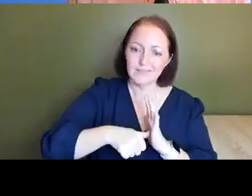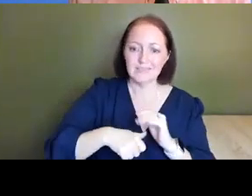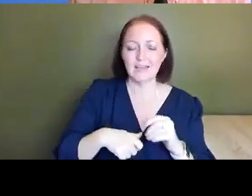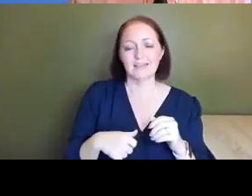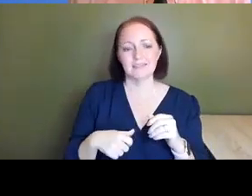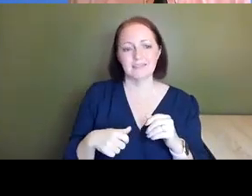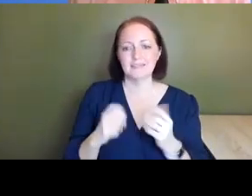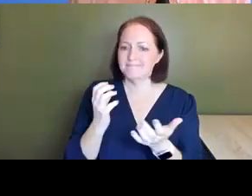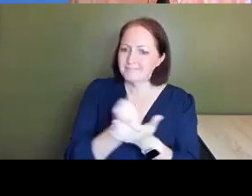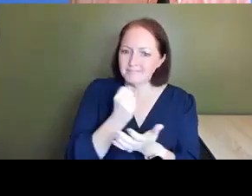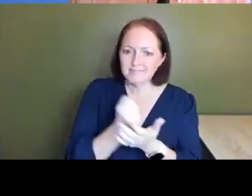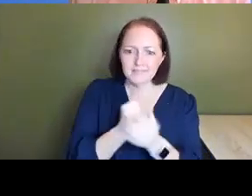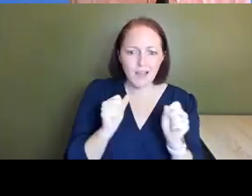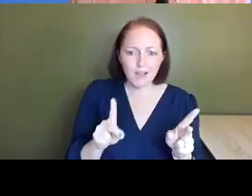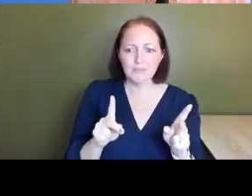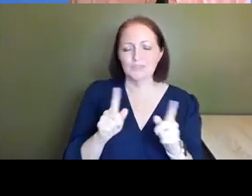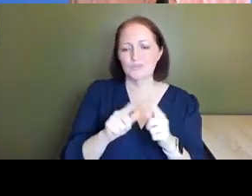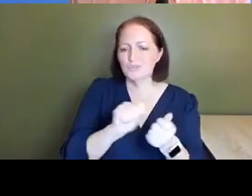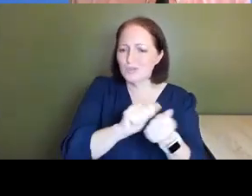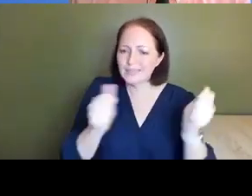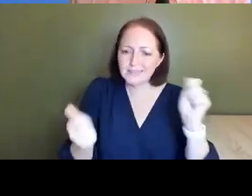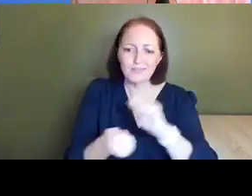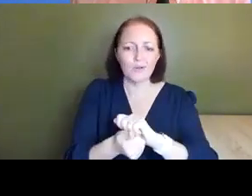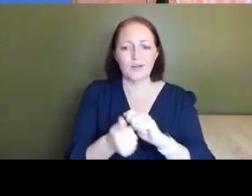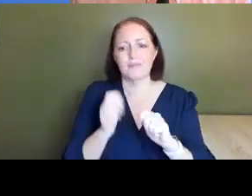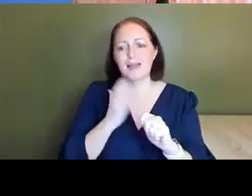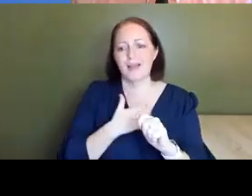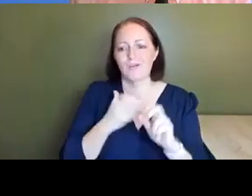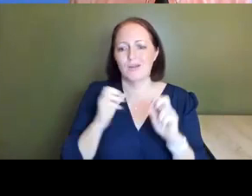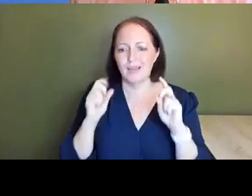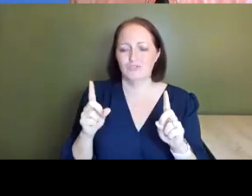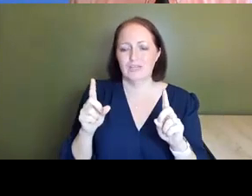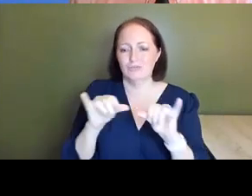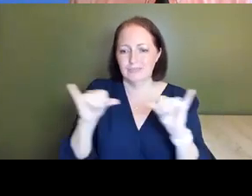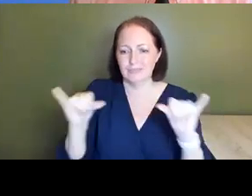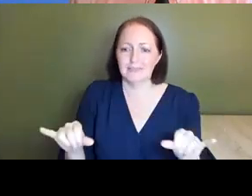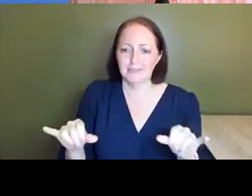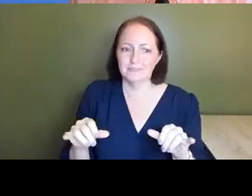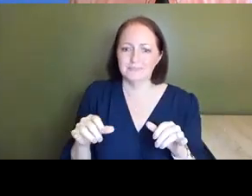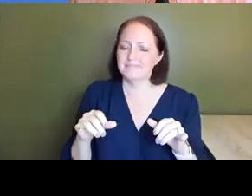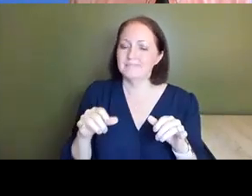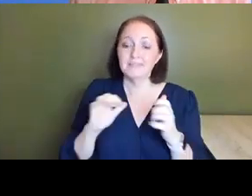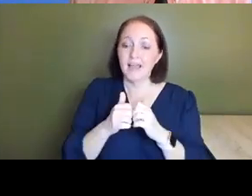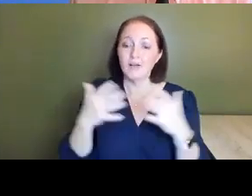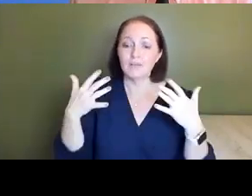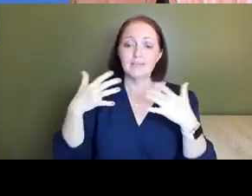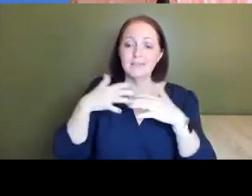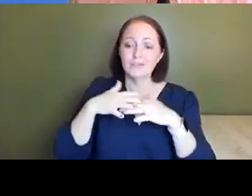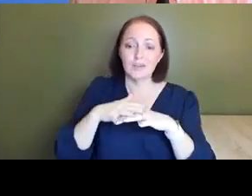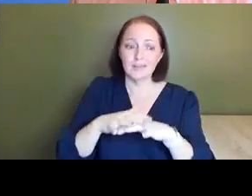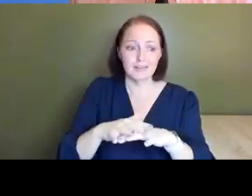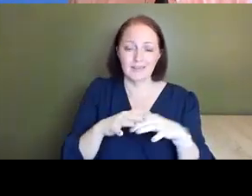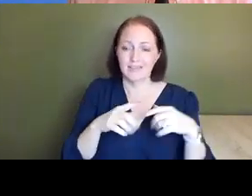opportunity to transform our educational system by integrating these historic investments